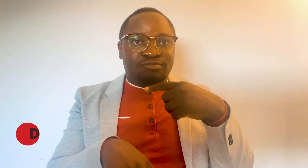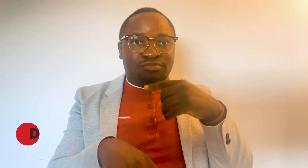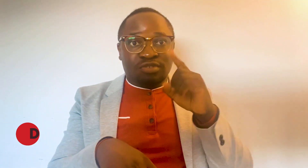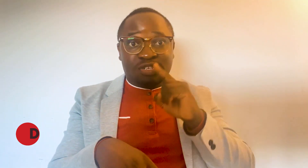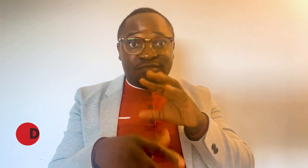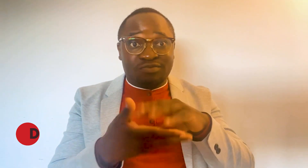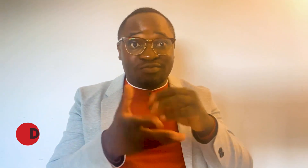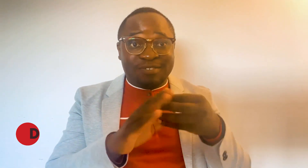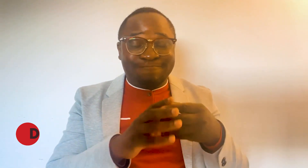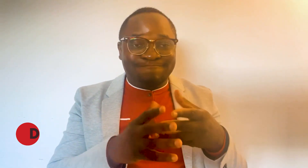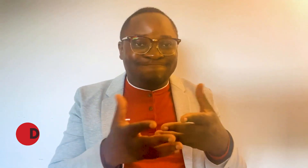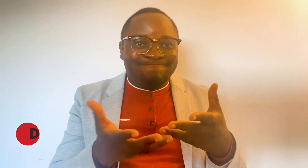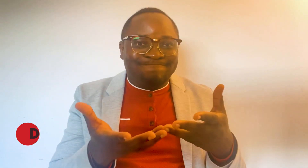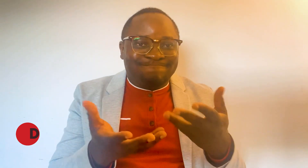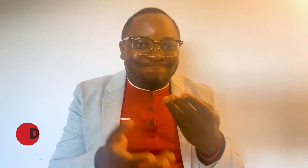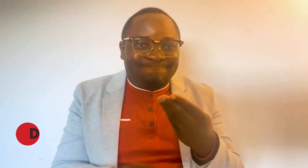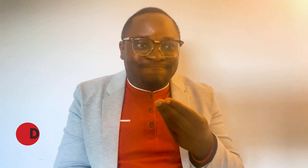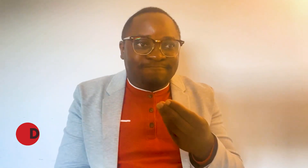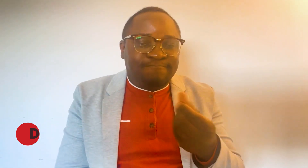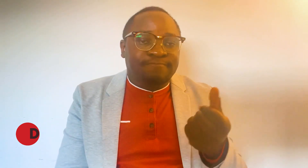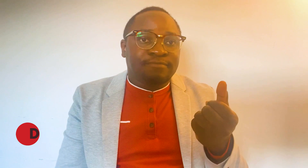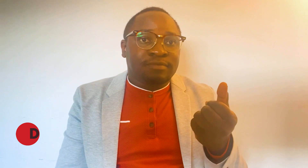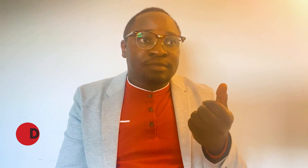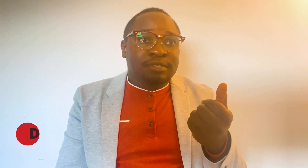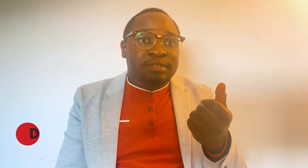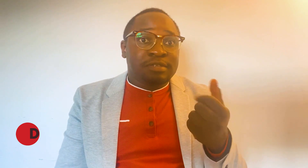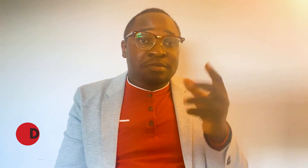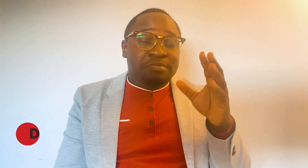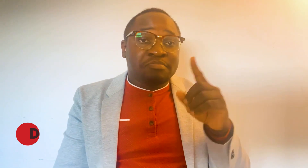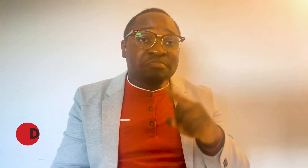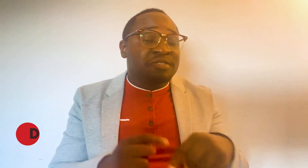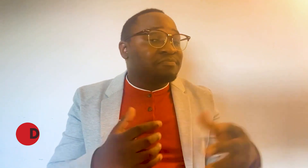there were only a small number of Deaf students.